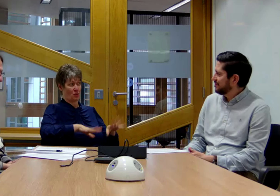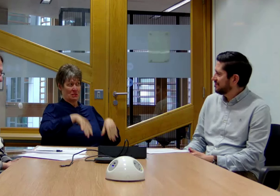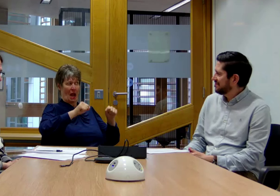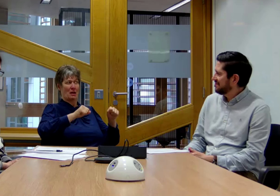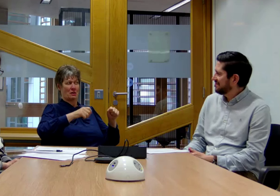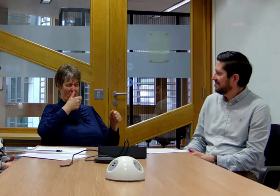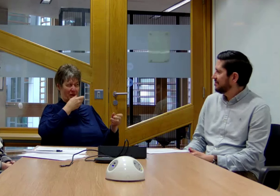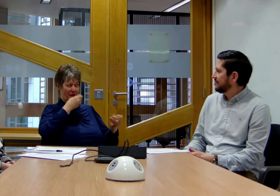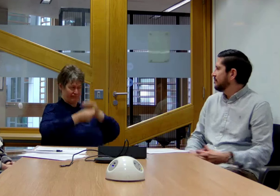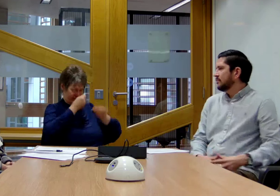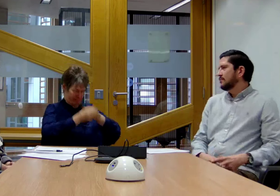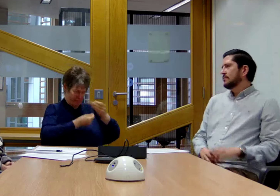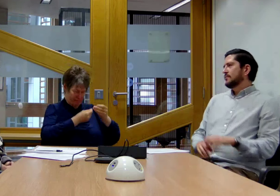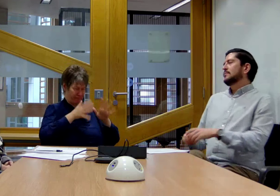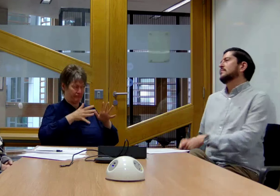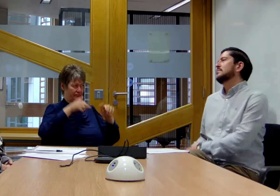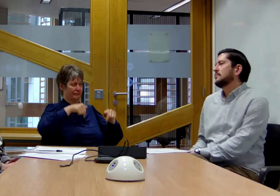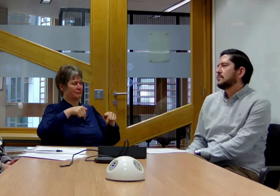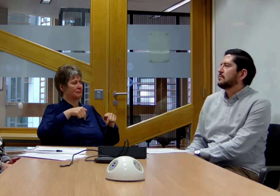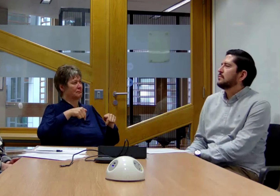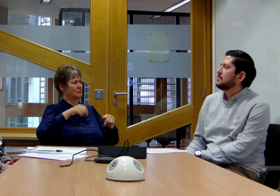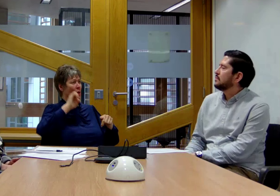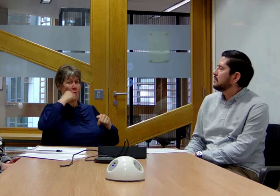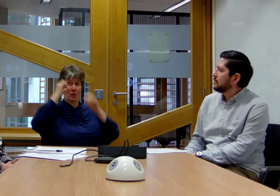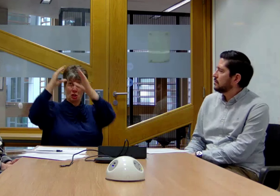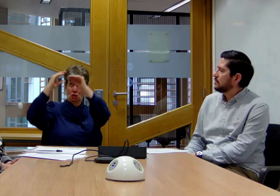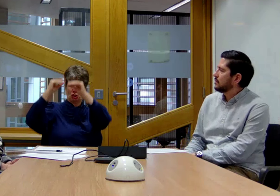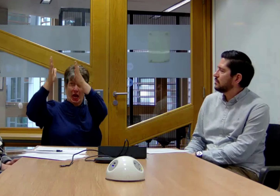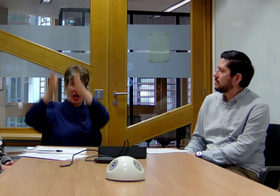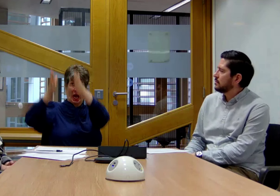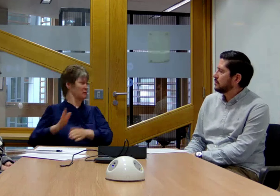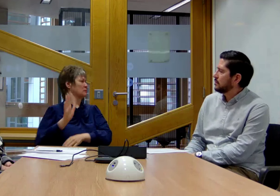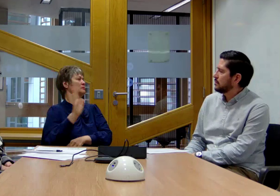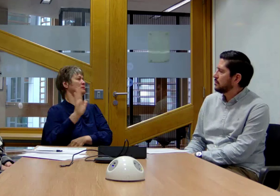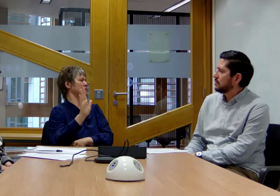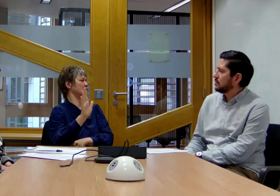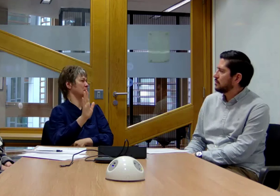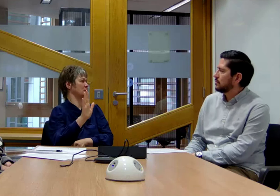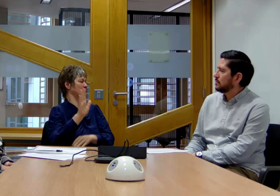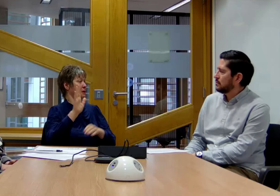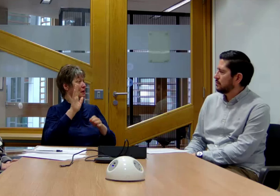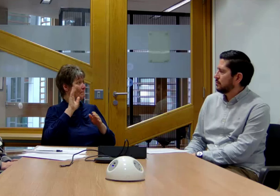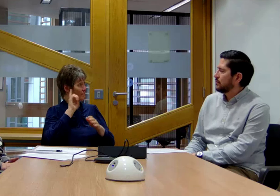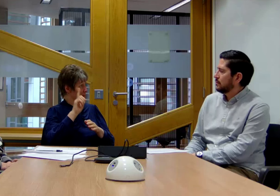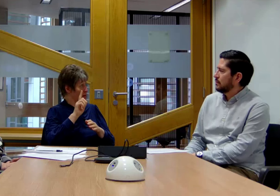before we start: a wee bit of housekeeping. We're not going to have chat on for the whole